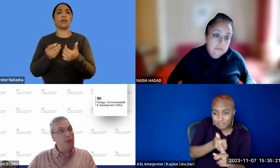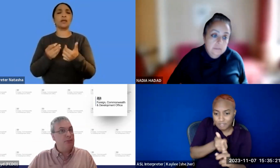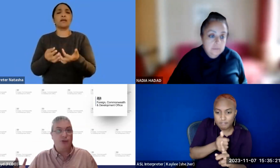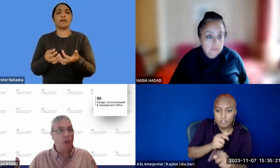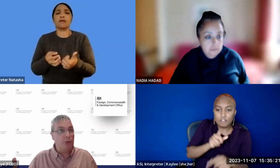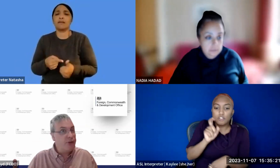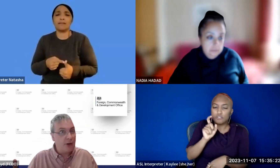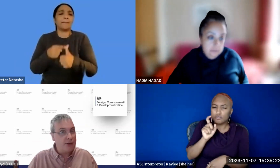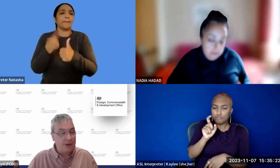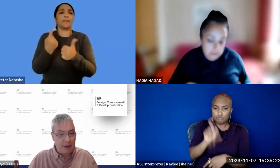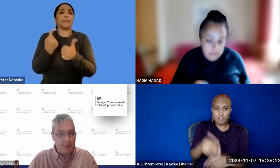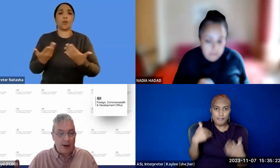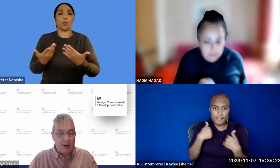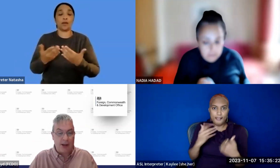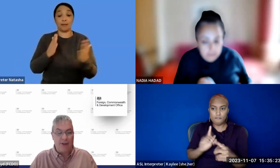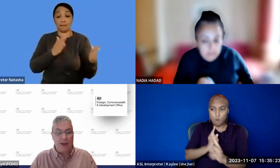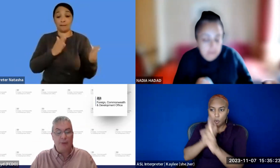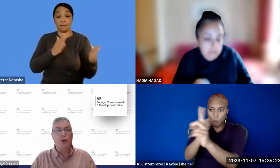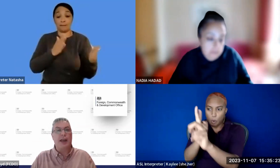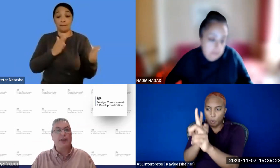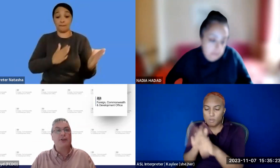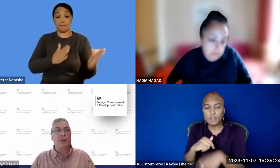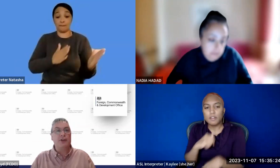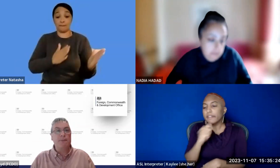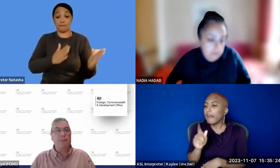have a goal, not just be a tick box exercise,